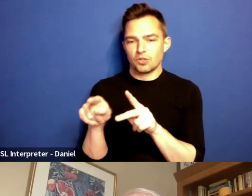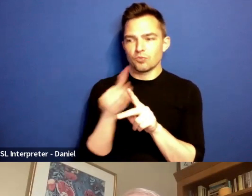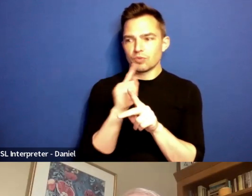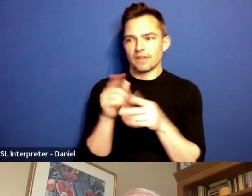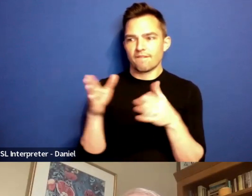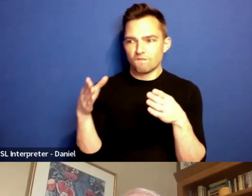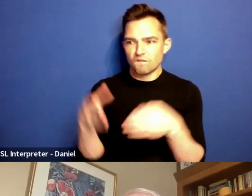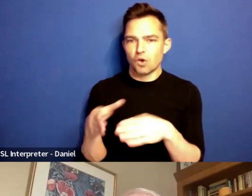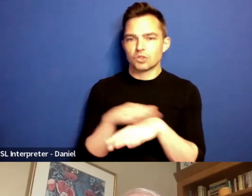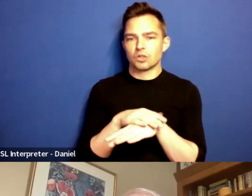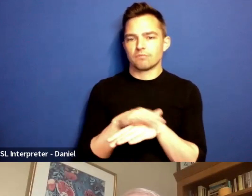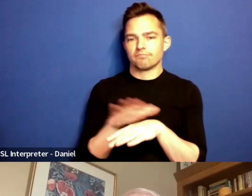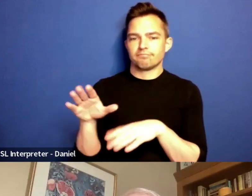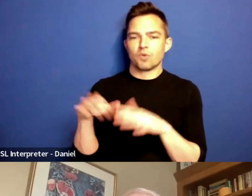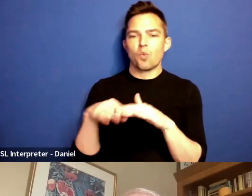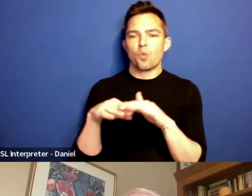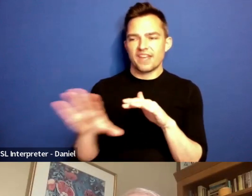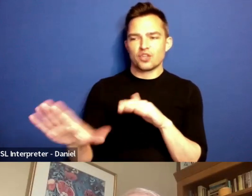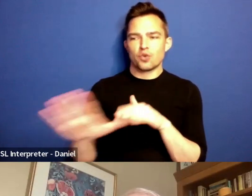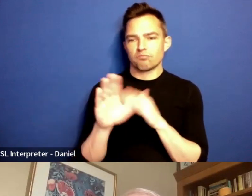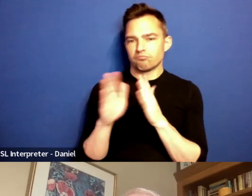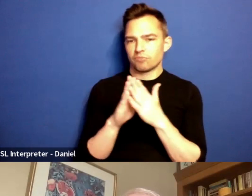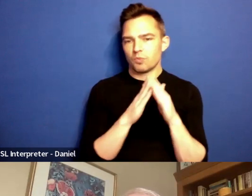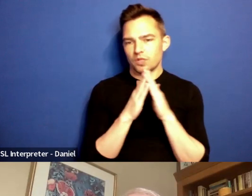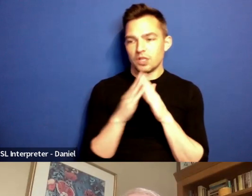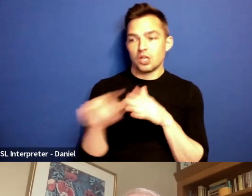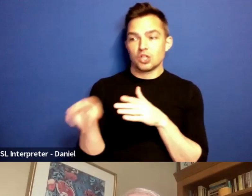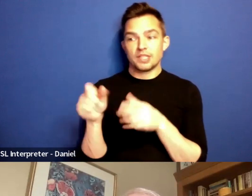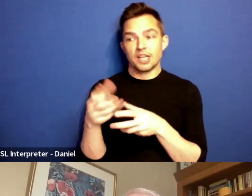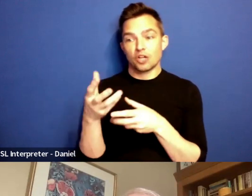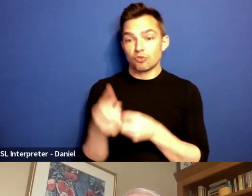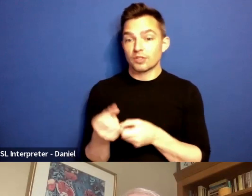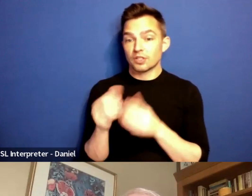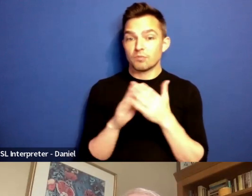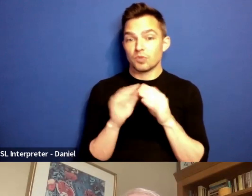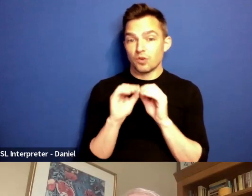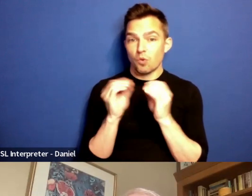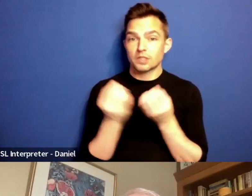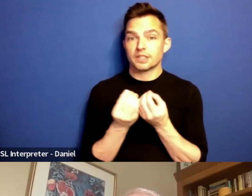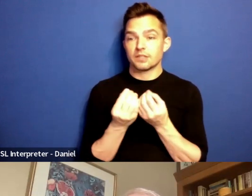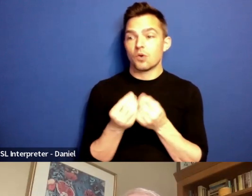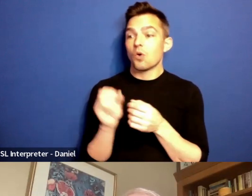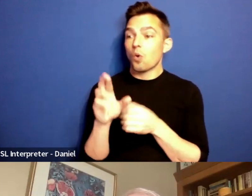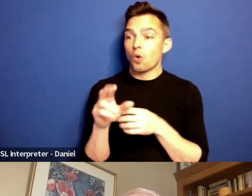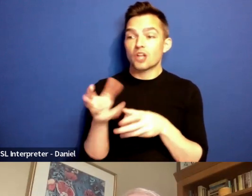your community, you have to have a trusted community organization or a trusted individual to be